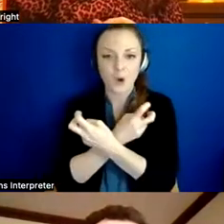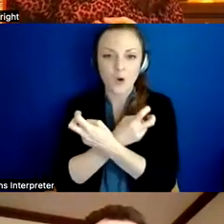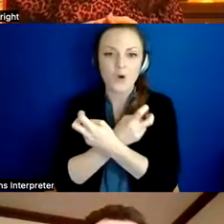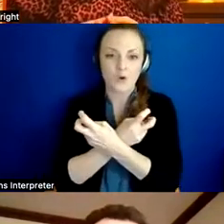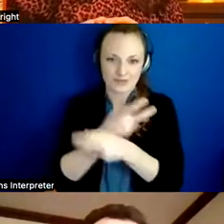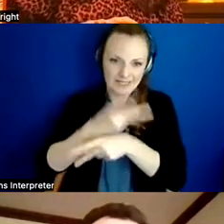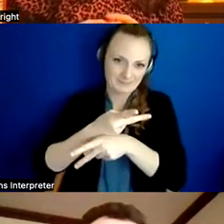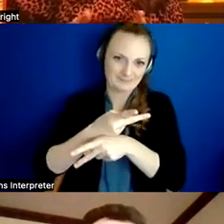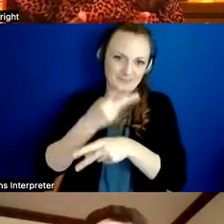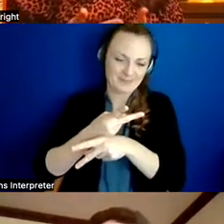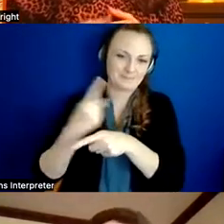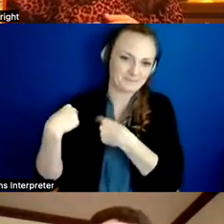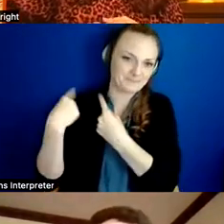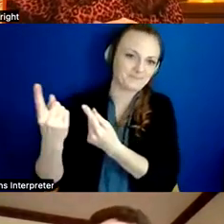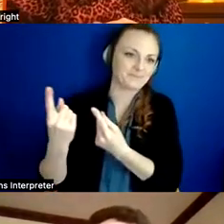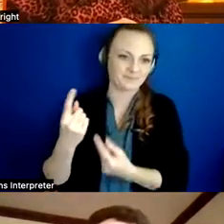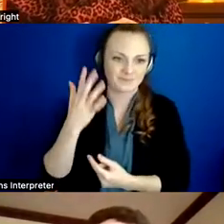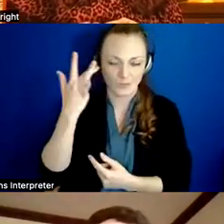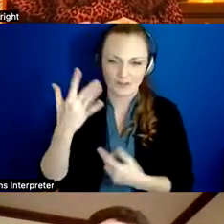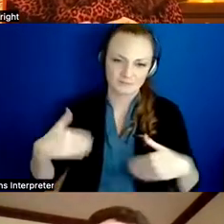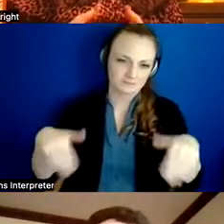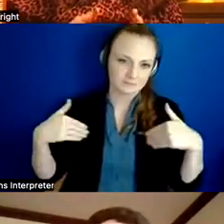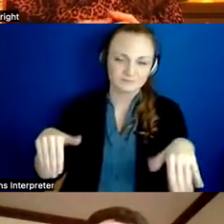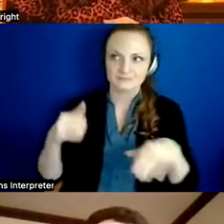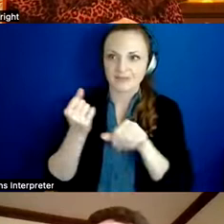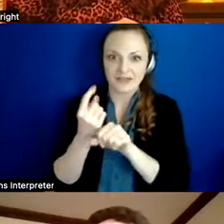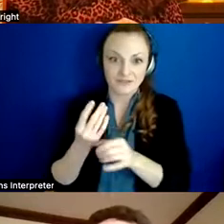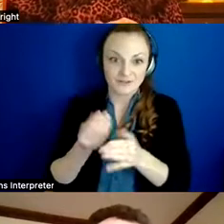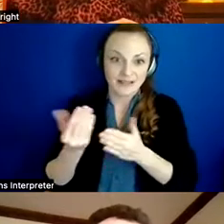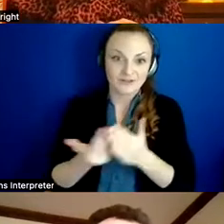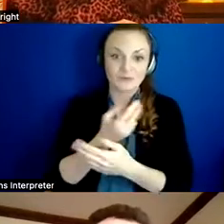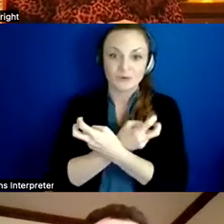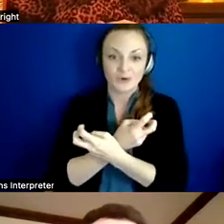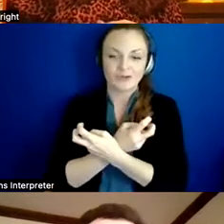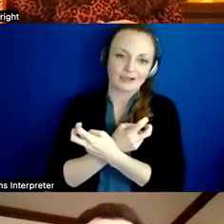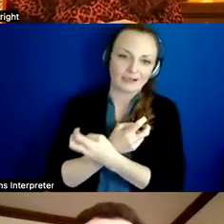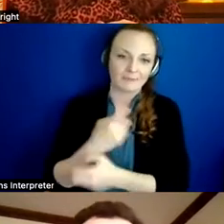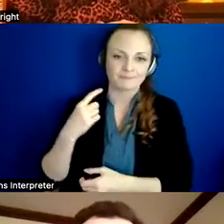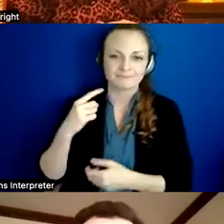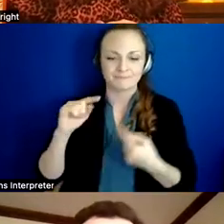I keep because getting a new shankbone every year is just kind of a pain, so I don't do